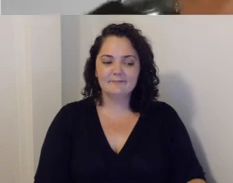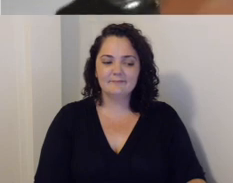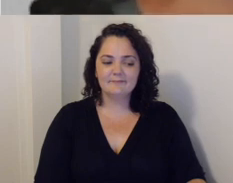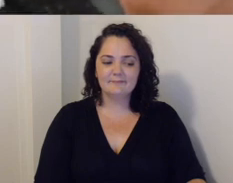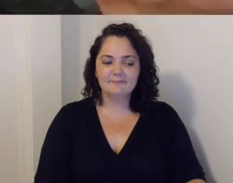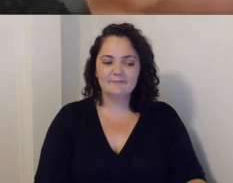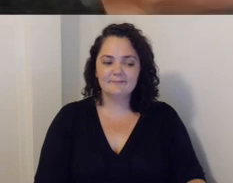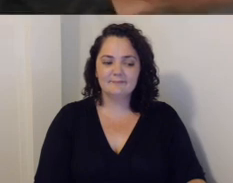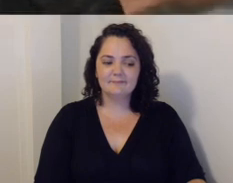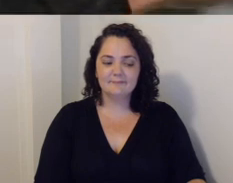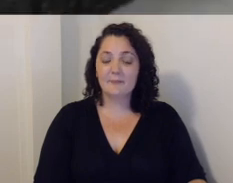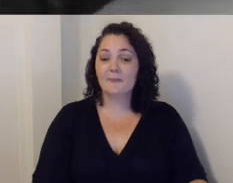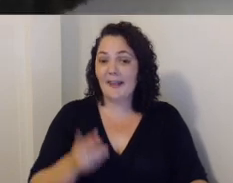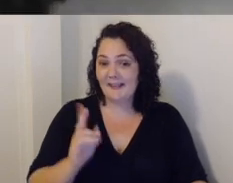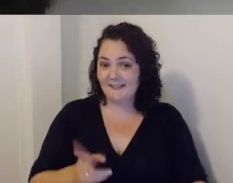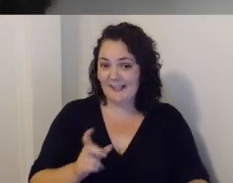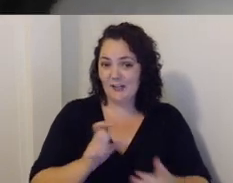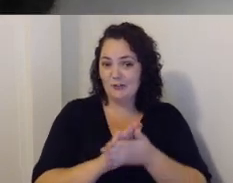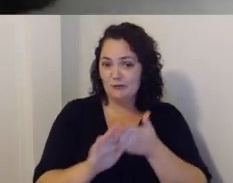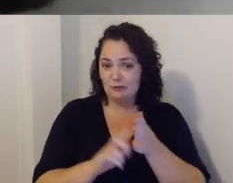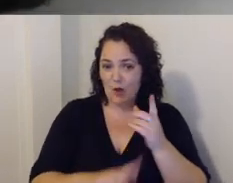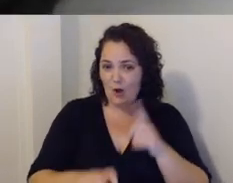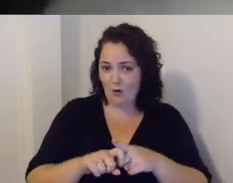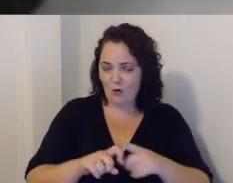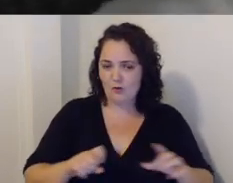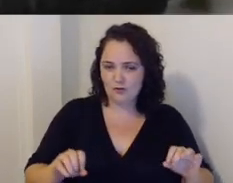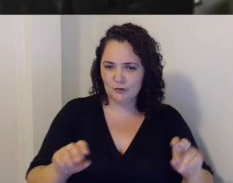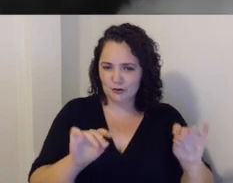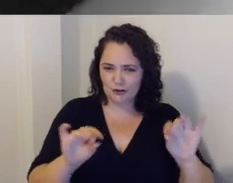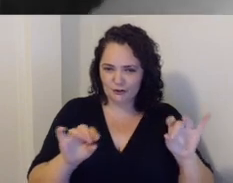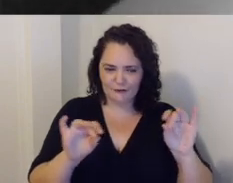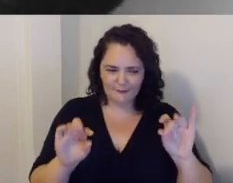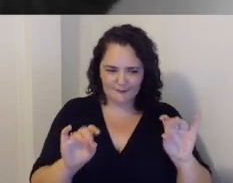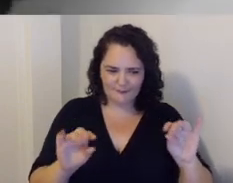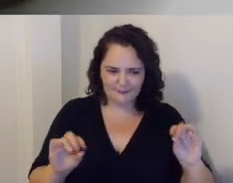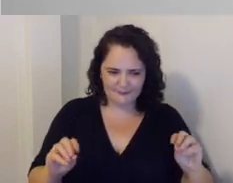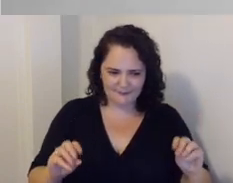to take my chalk again, I'm going to get my chalk to begin with nice sprinkle of it there now I've